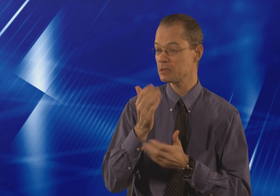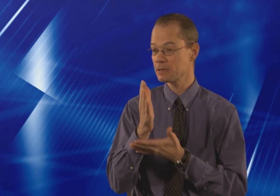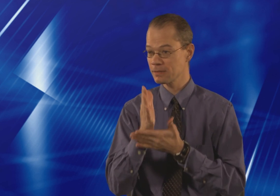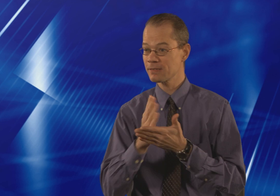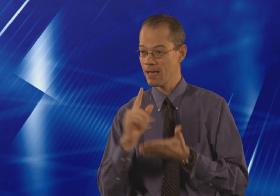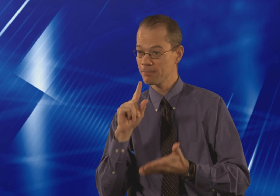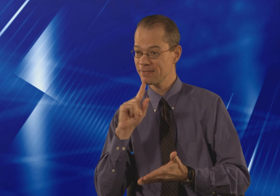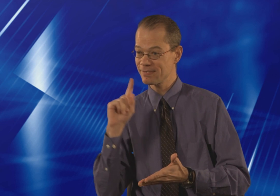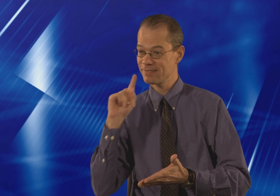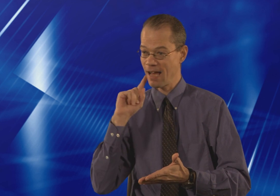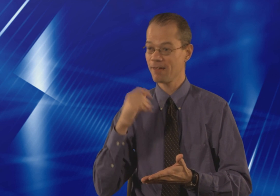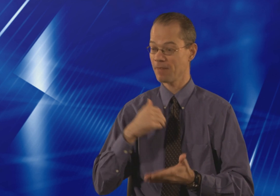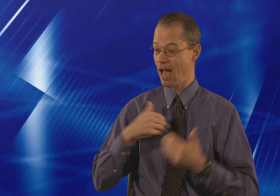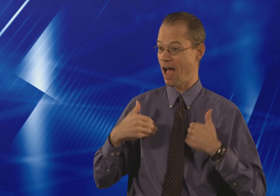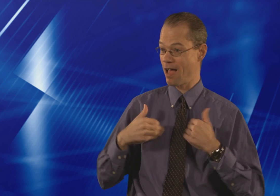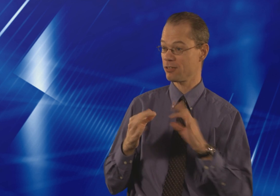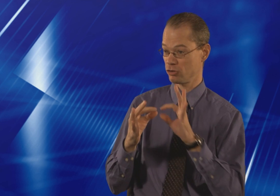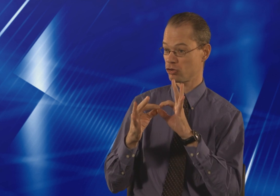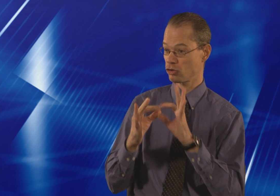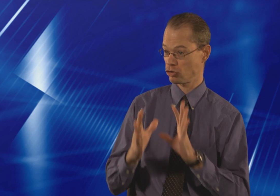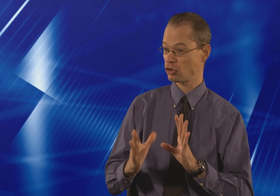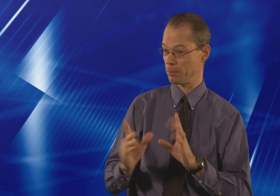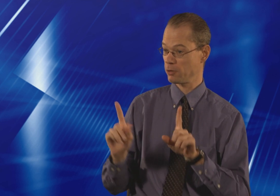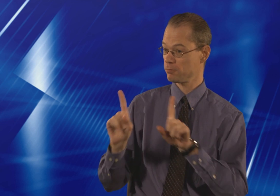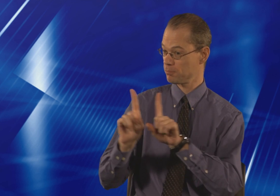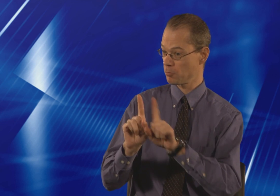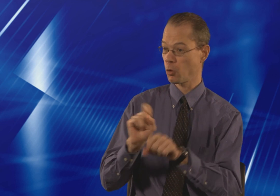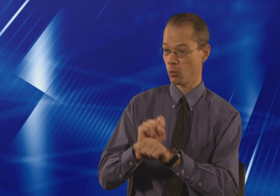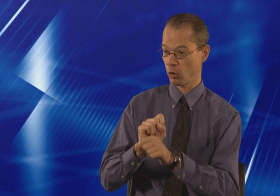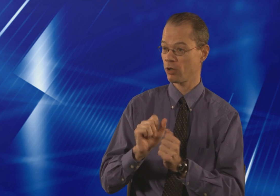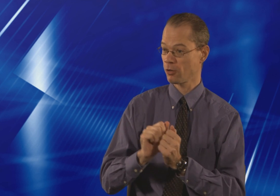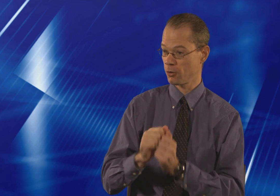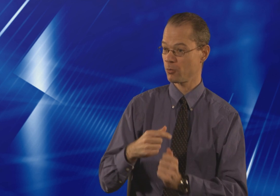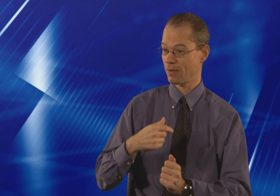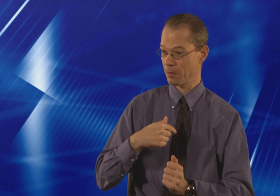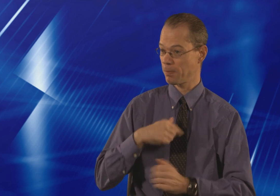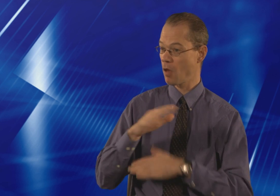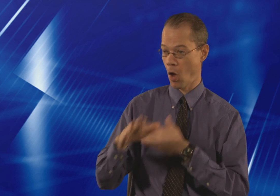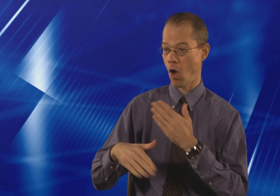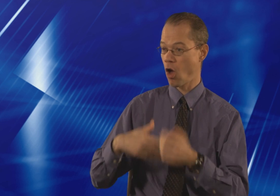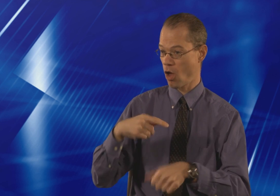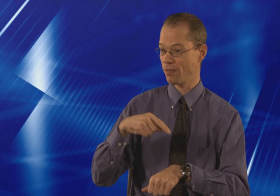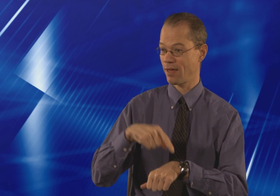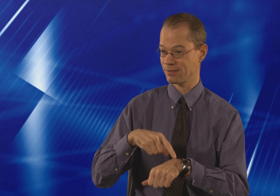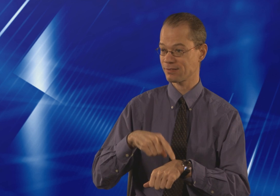Mostly they are families with hearing people, but also I would have an interpreter with me all the time.